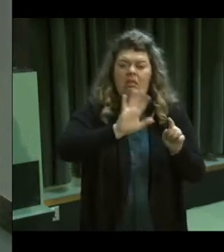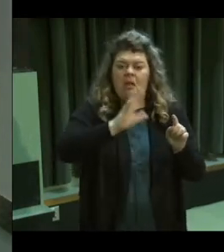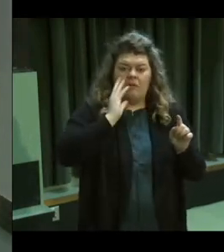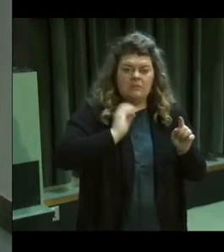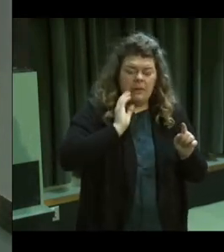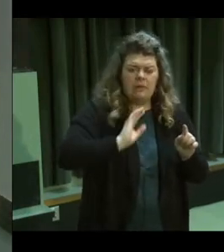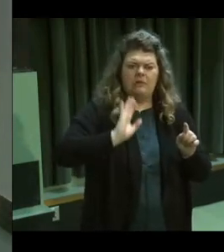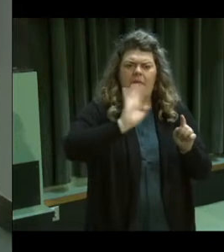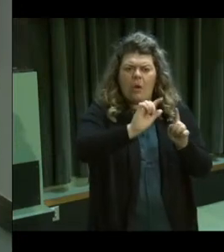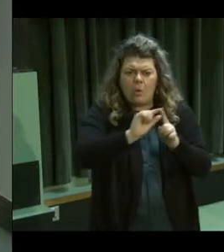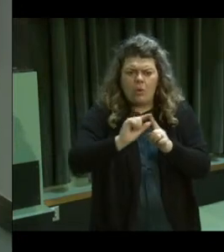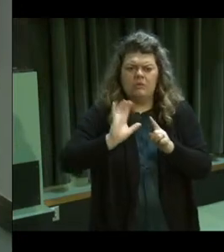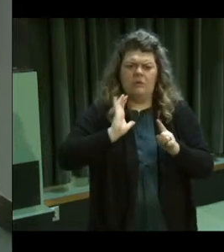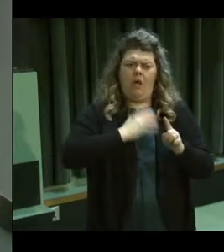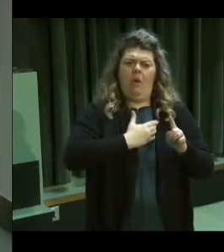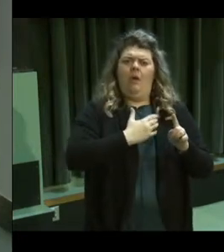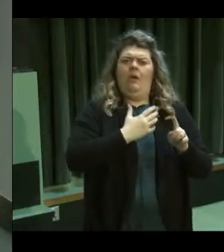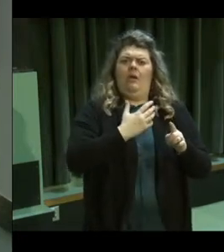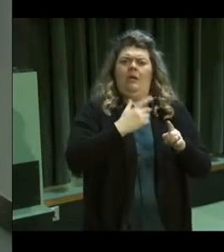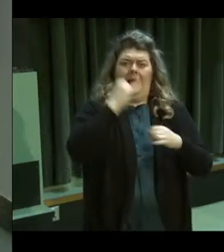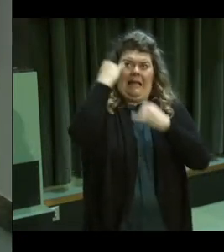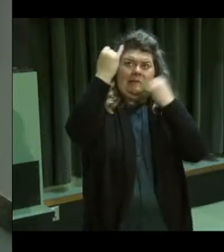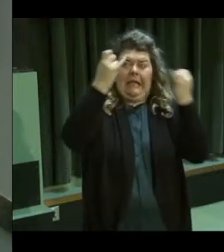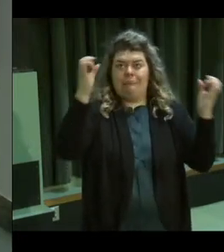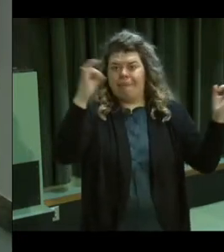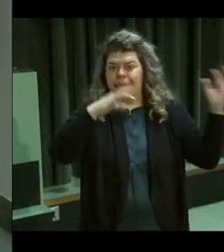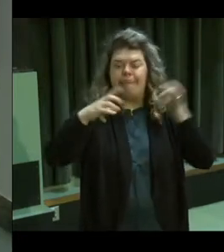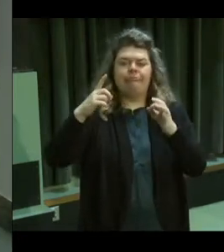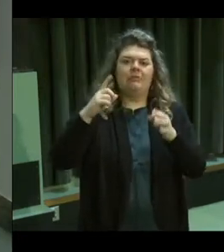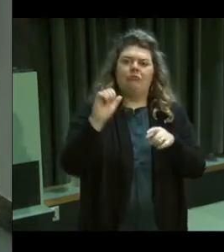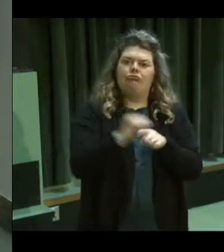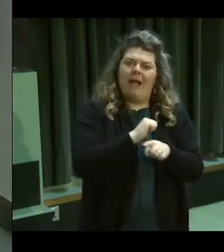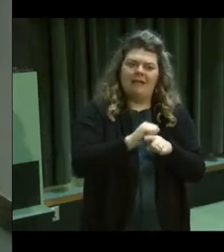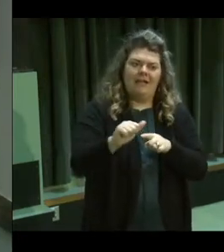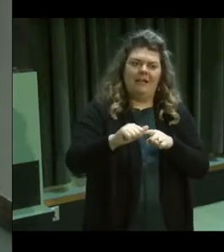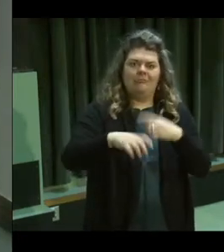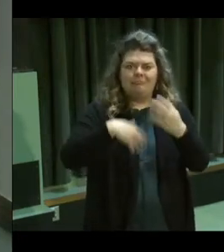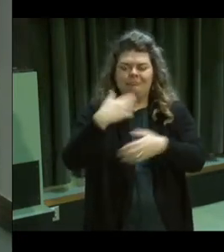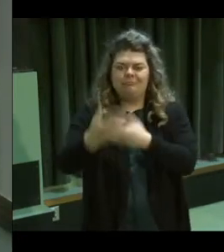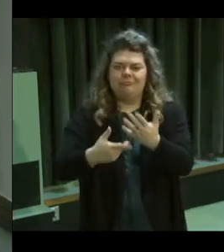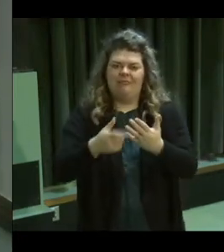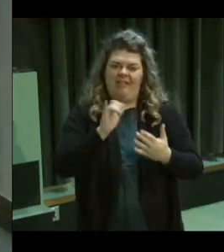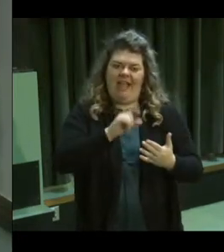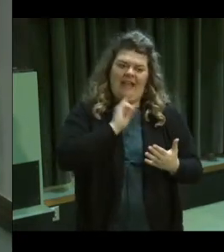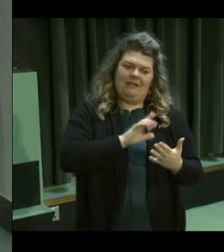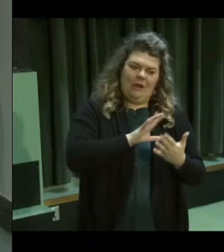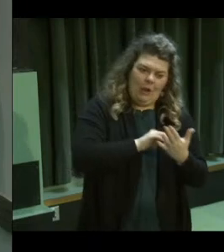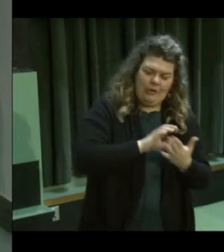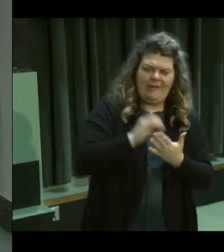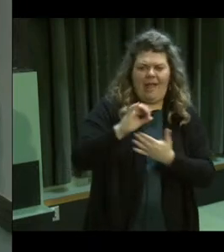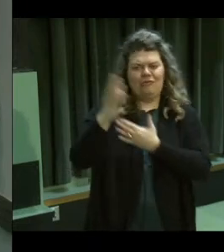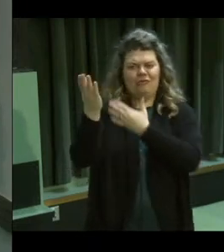putting our words and ideas into practice. That is, in this case,